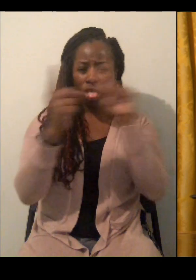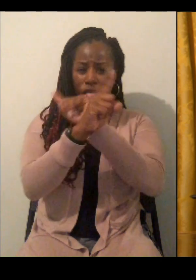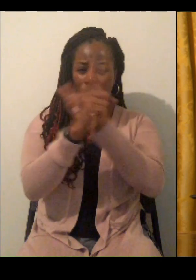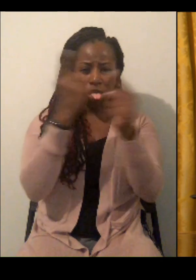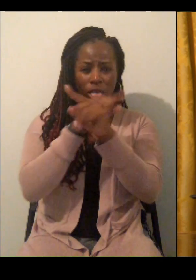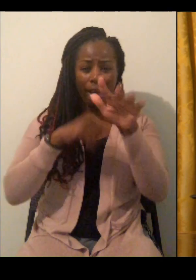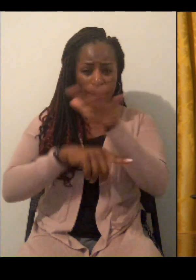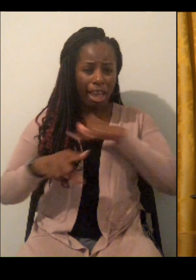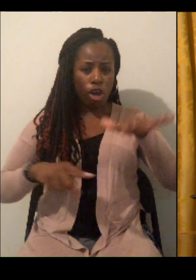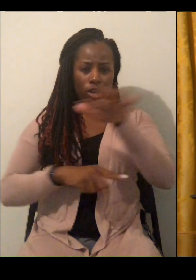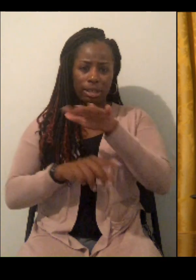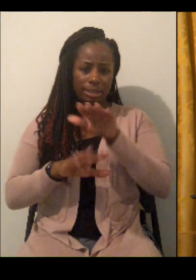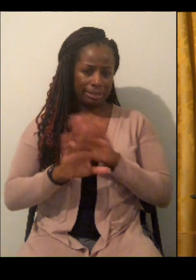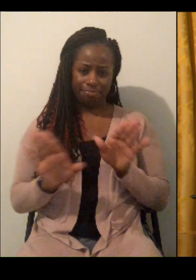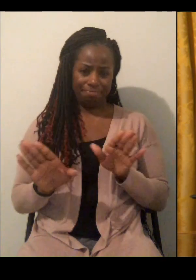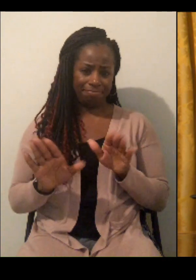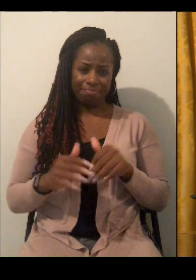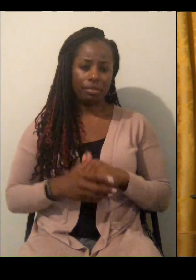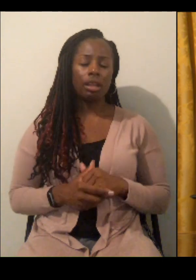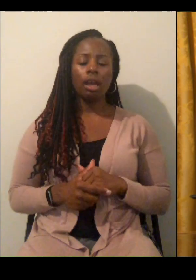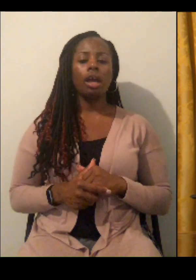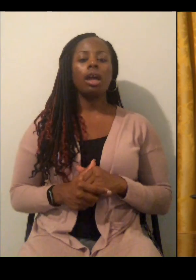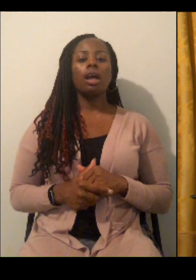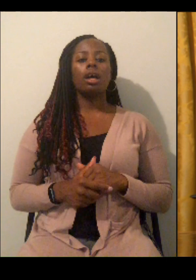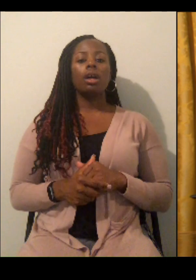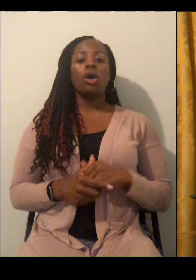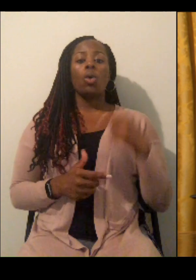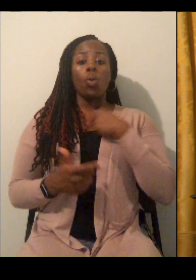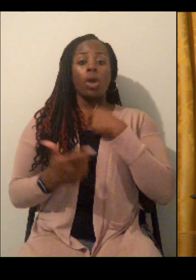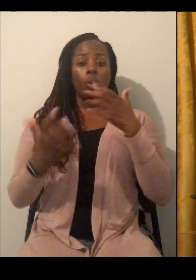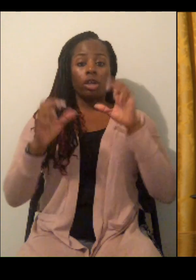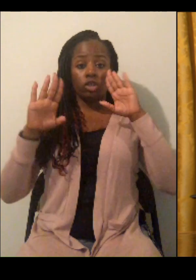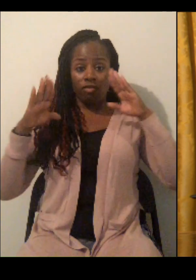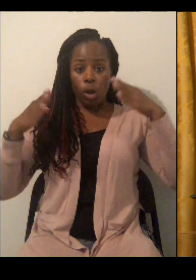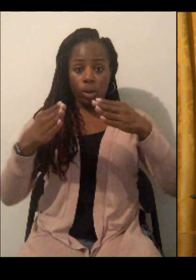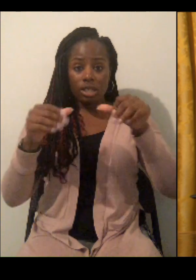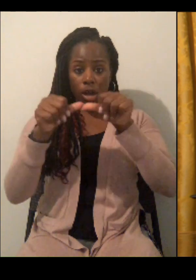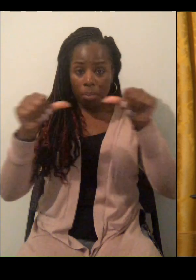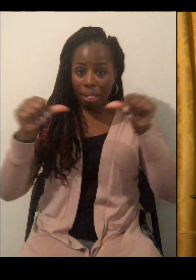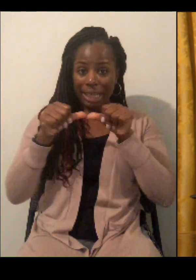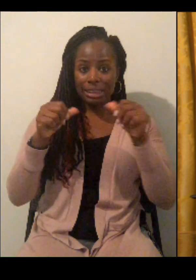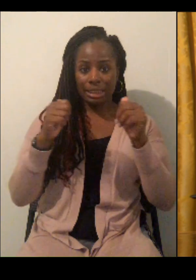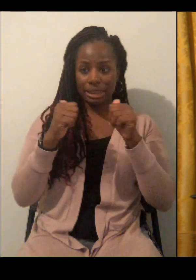with largest outbreaks and we have issued guidance on school closures